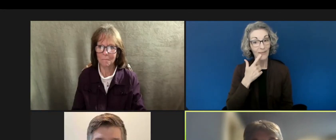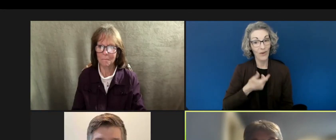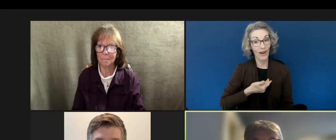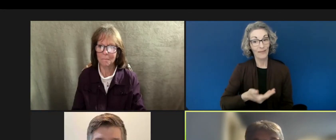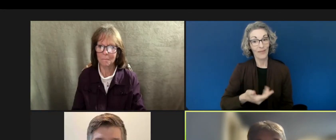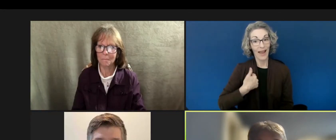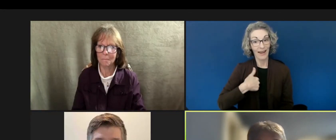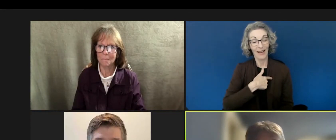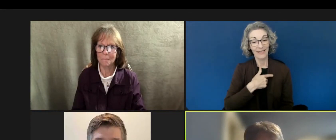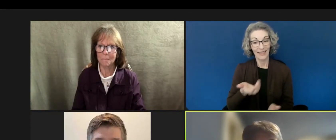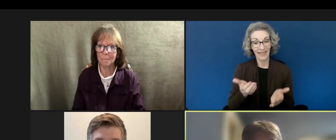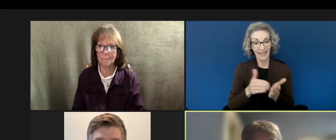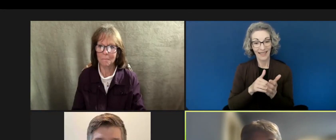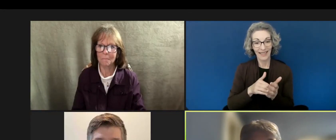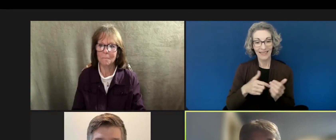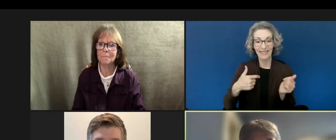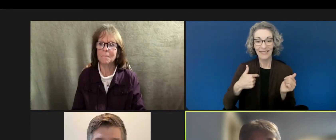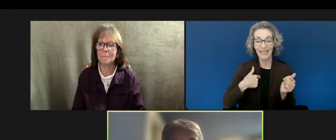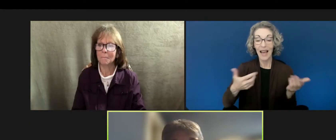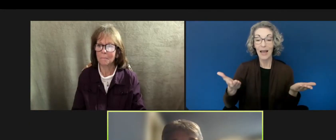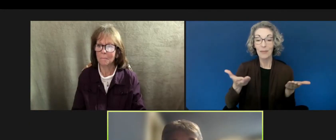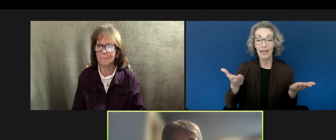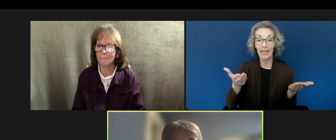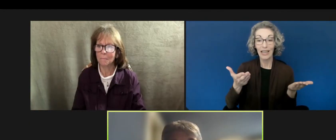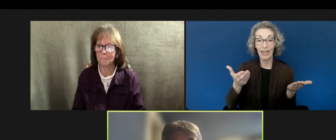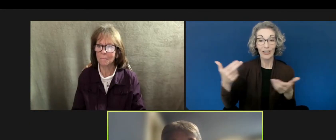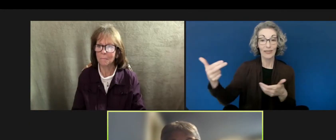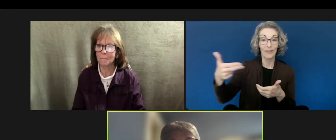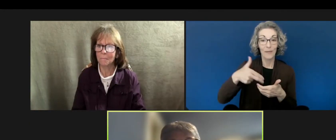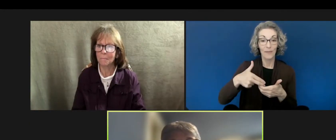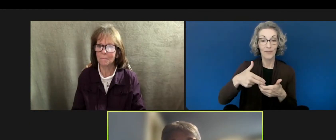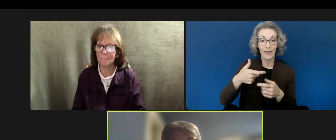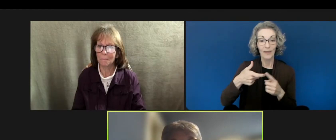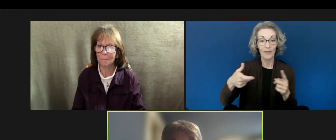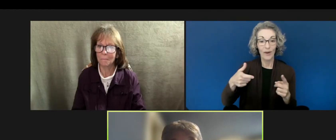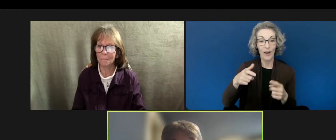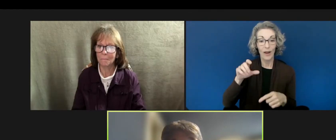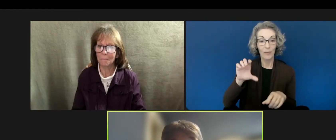So I am here, Zooming in from the occupied and unceded territories of the Musqueam,